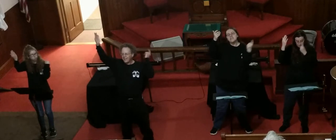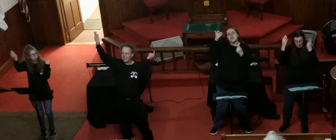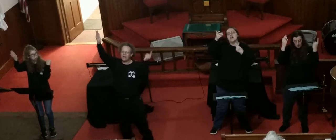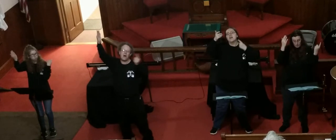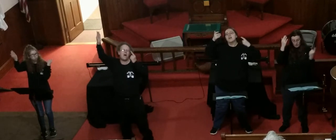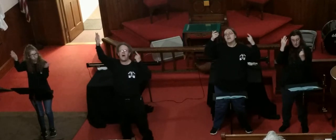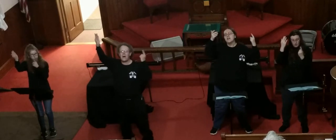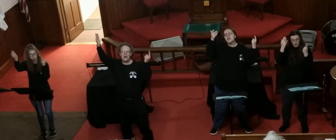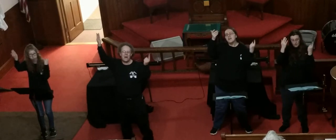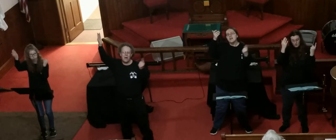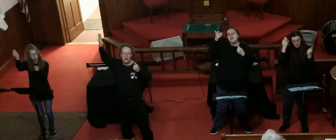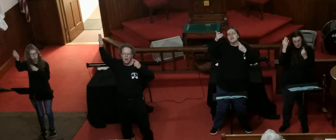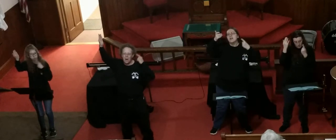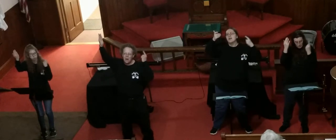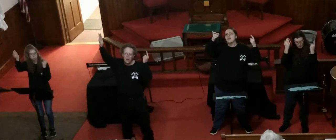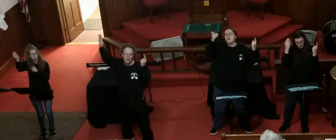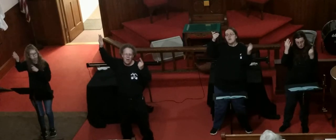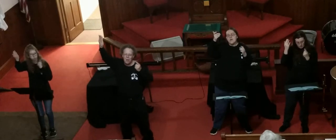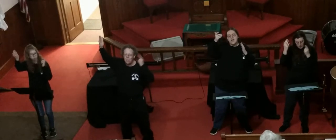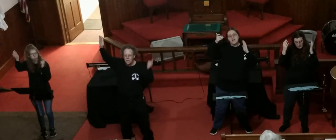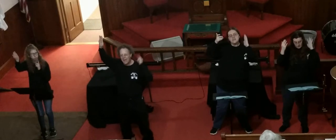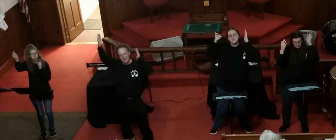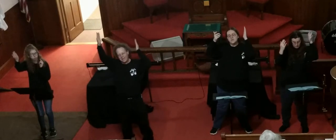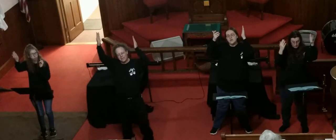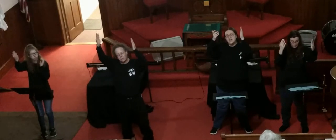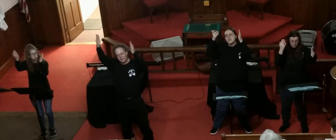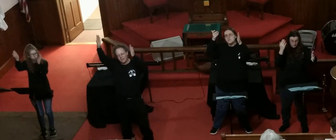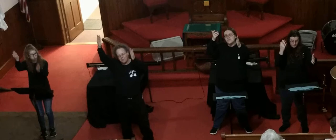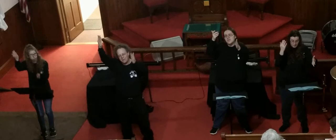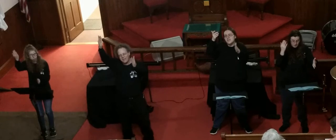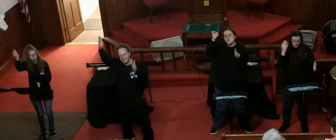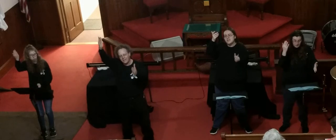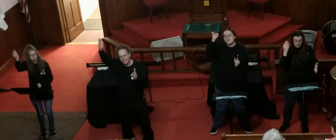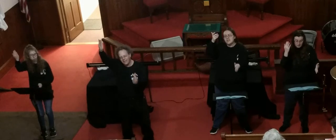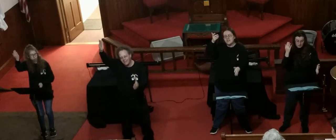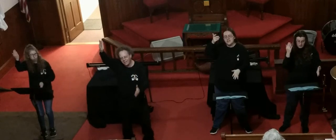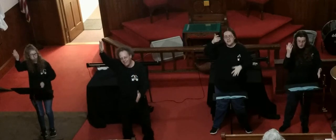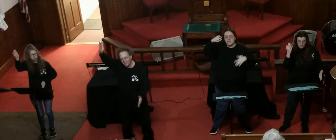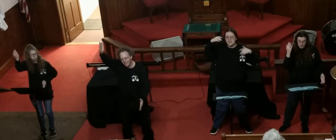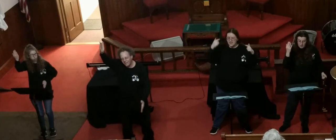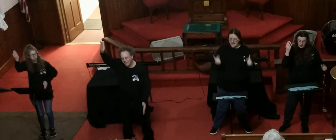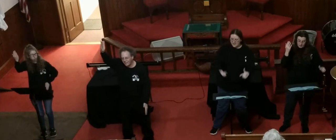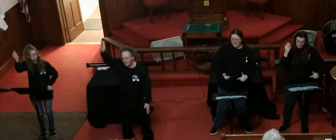He always Will be